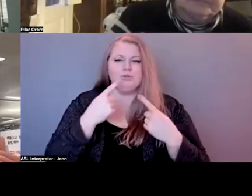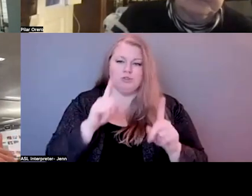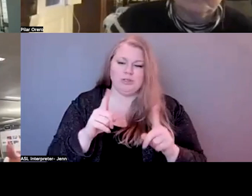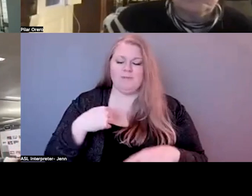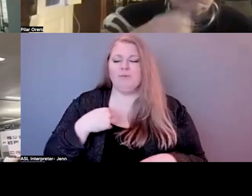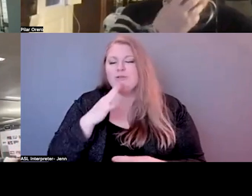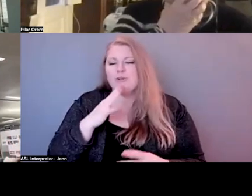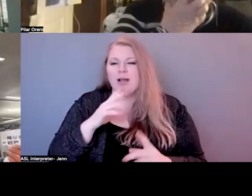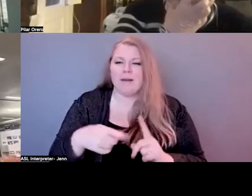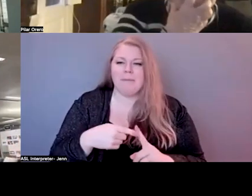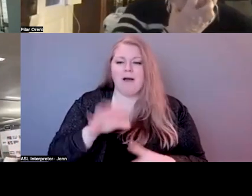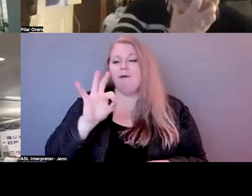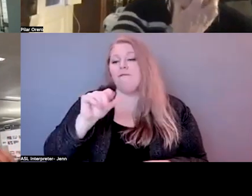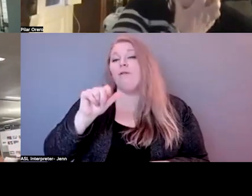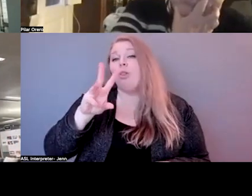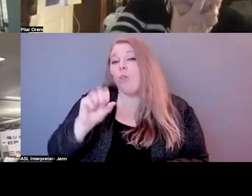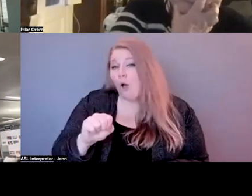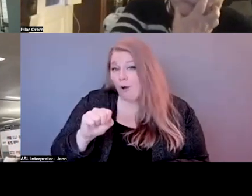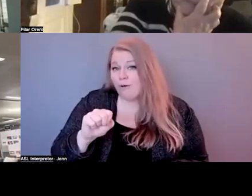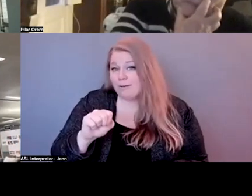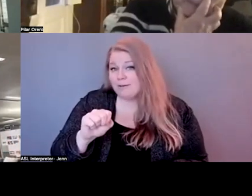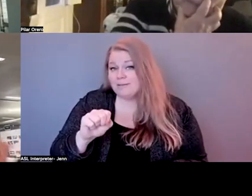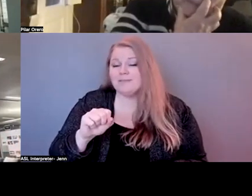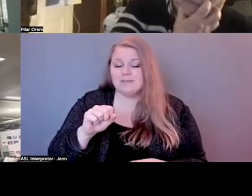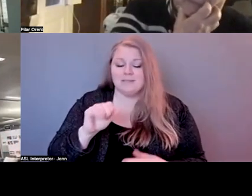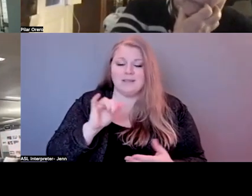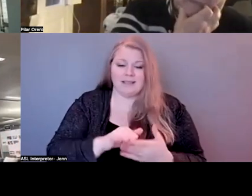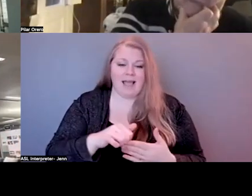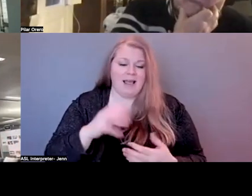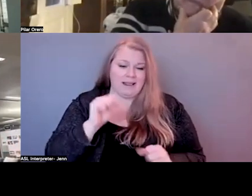floors that can potentially raise to pick things up. We were hearing about how you can pick things